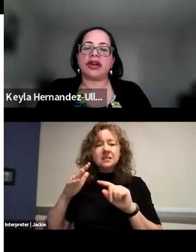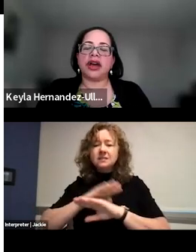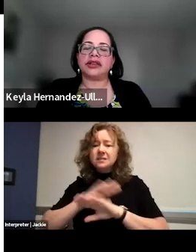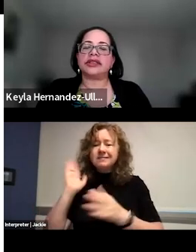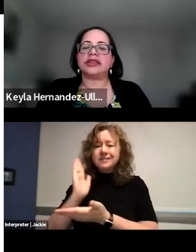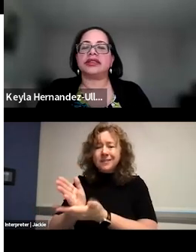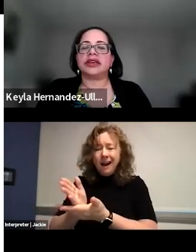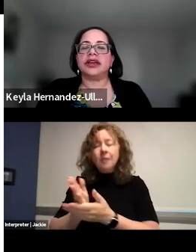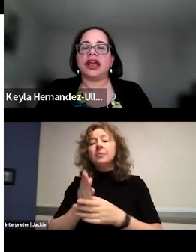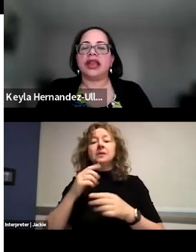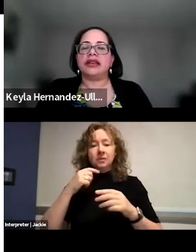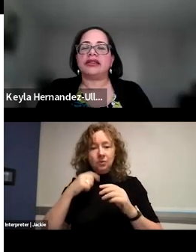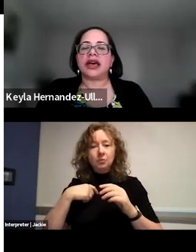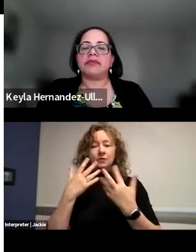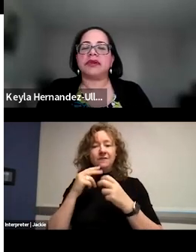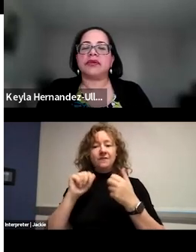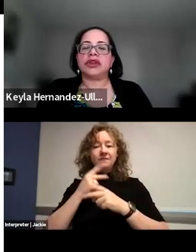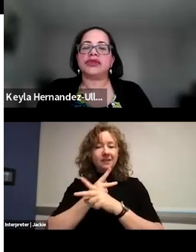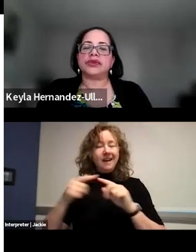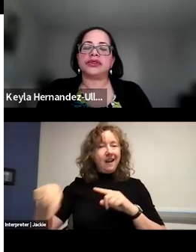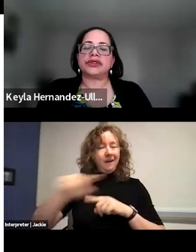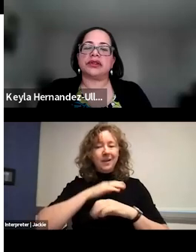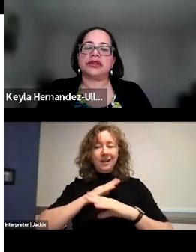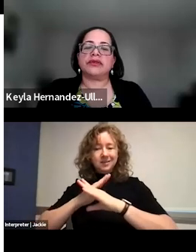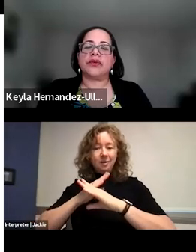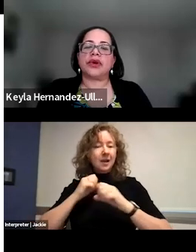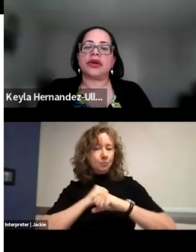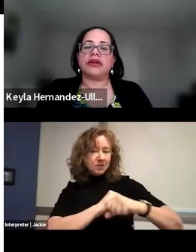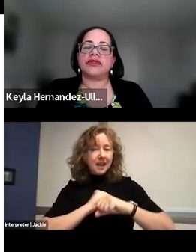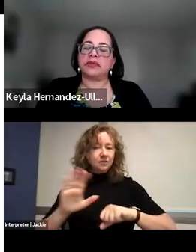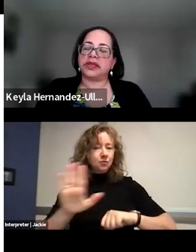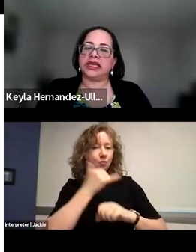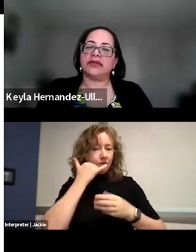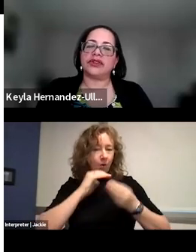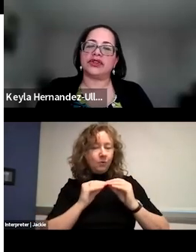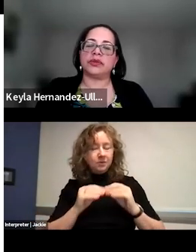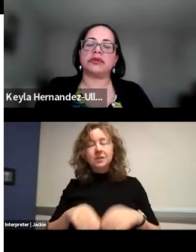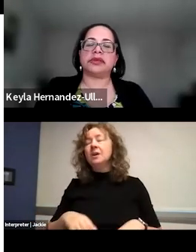Keyla Hernandez-Ulloa: unwanted calls and tax are a constant and top resource.